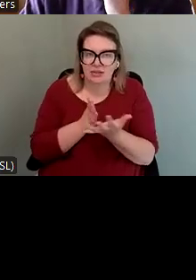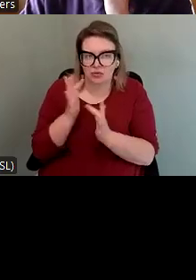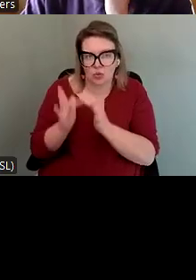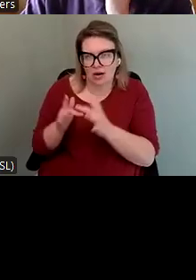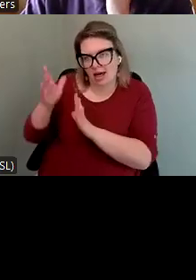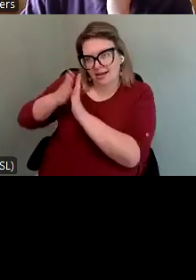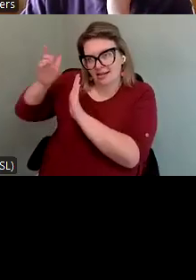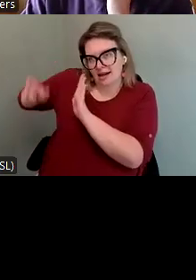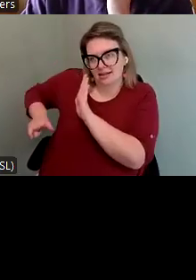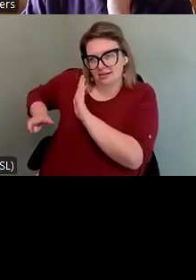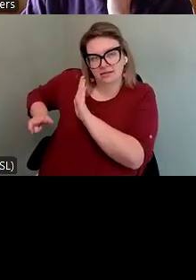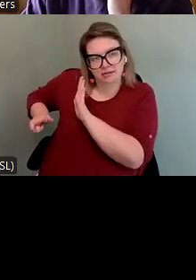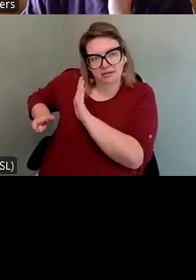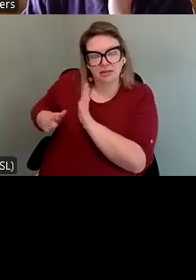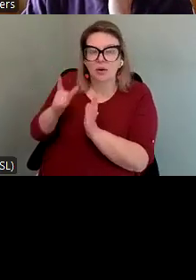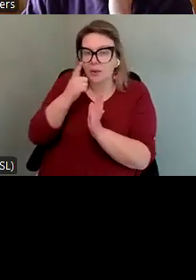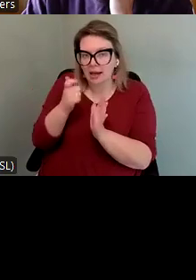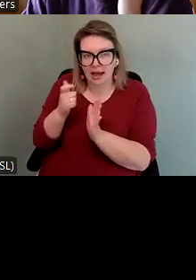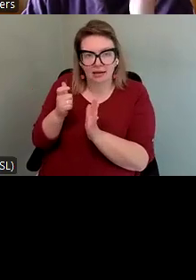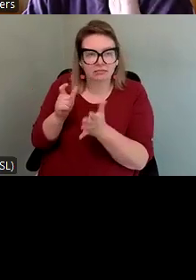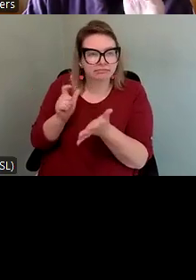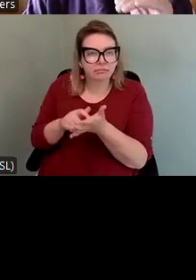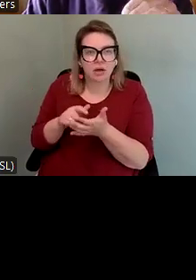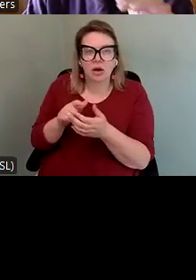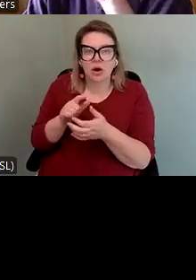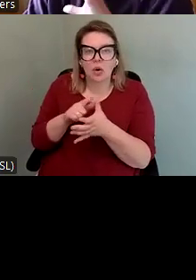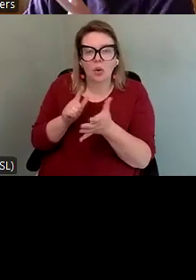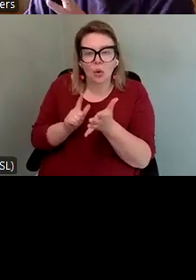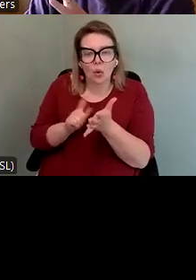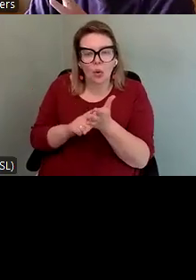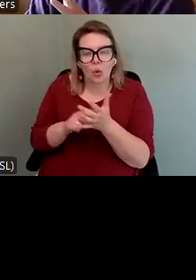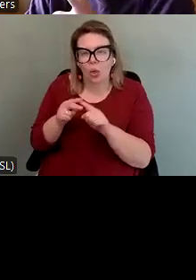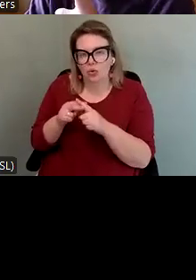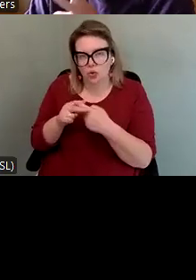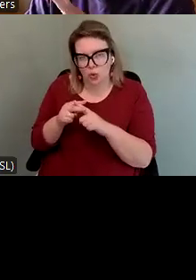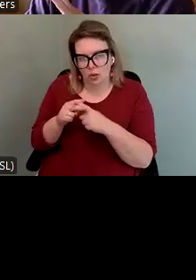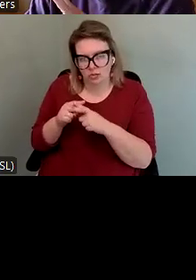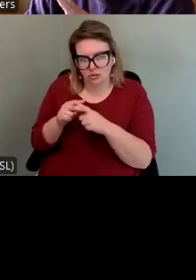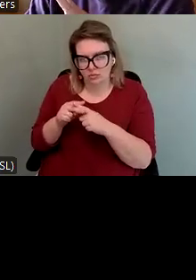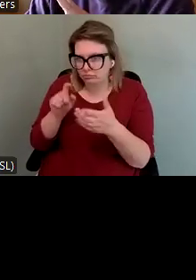We can go to all tools on these three lines, and there's a place for event manager.